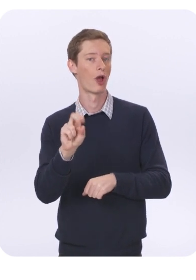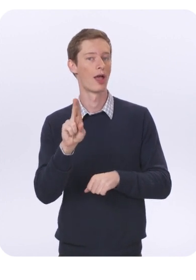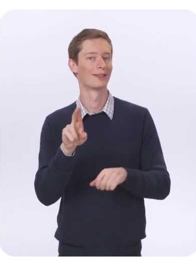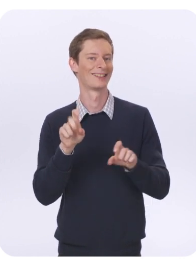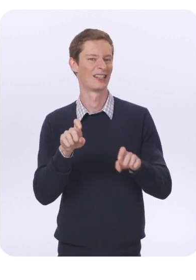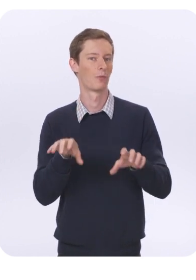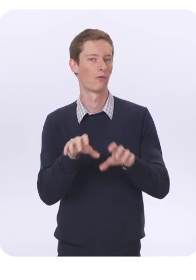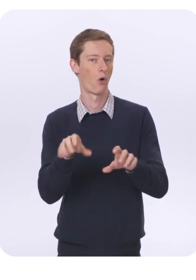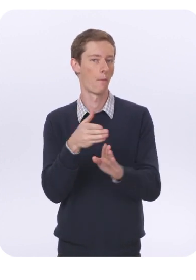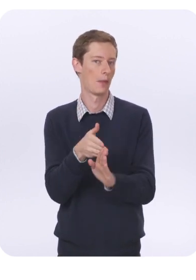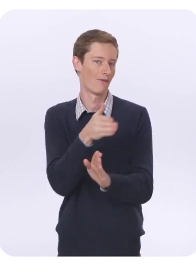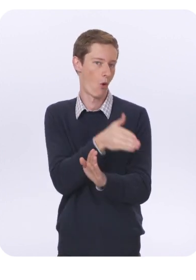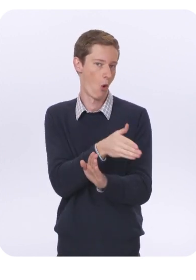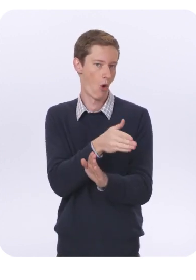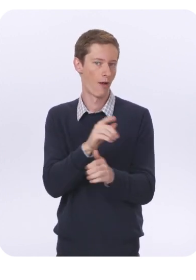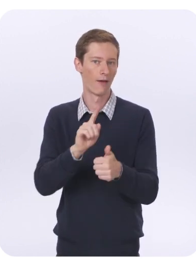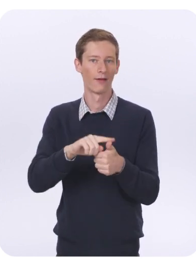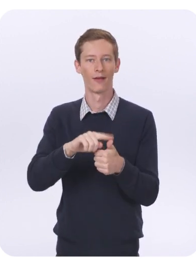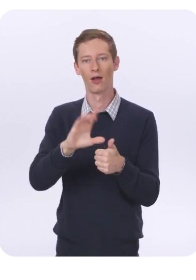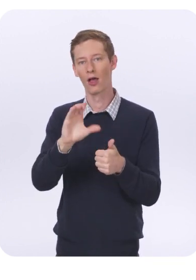post effects, transparency and others.